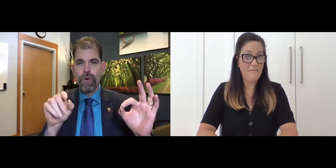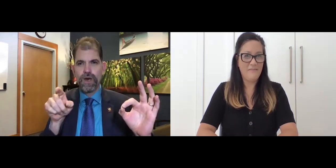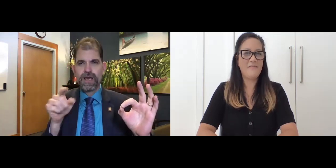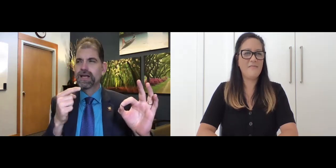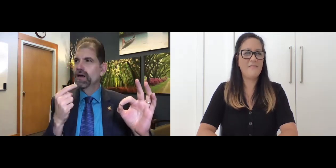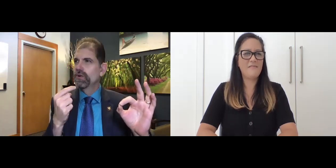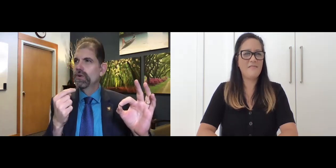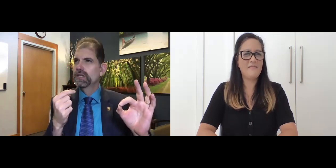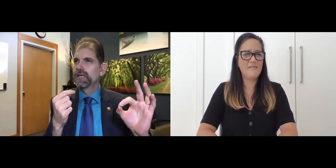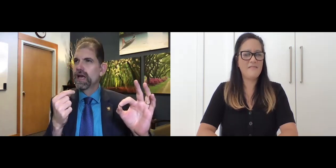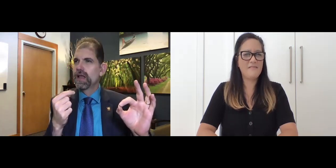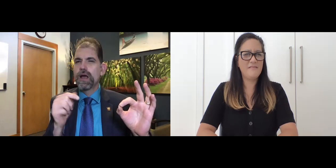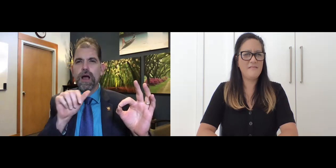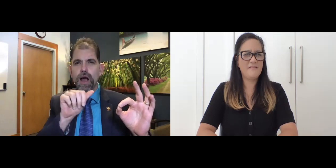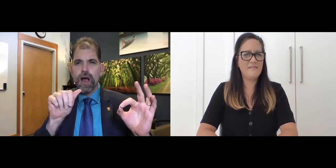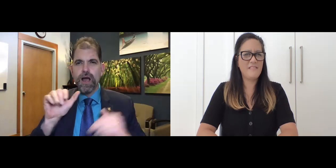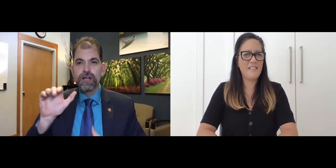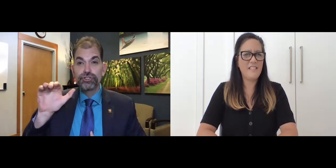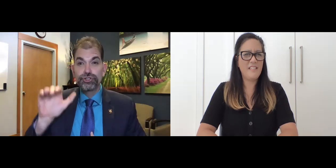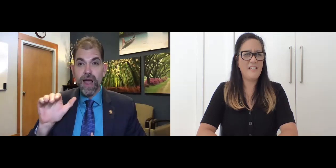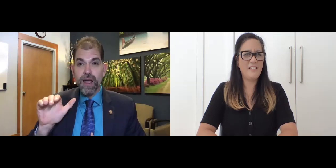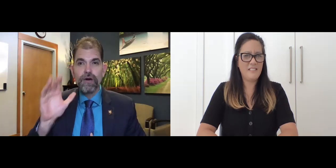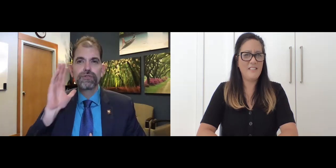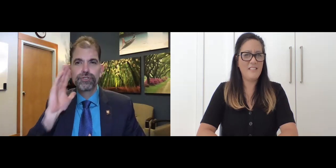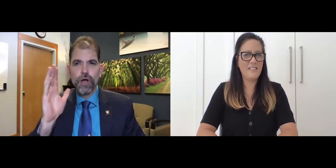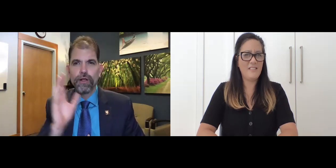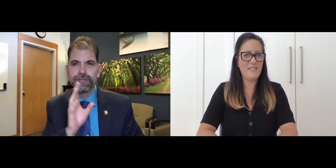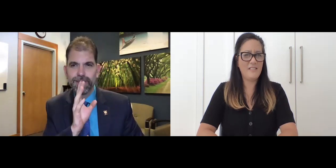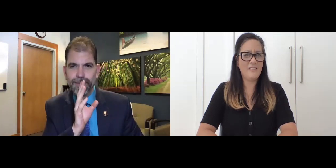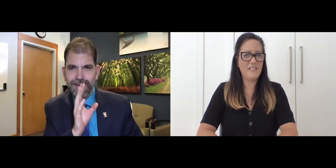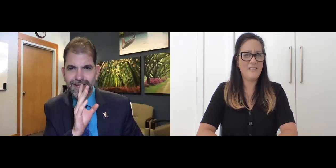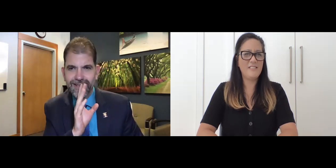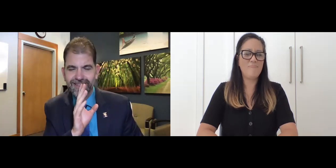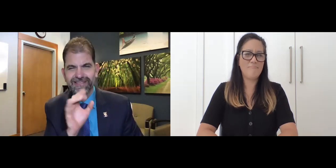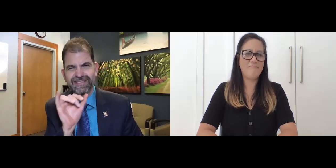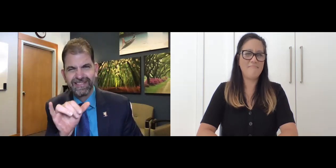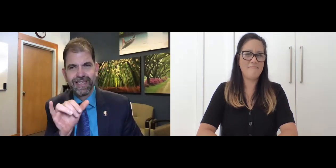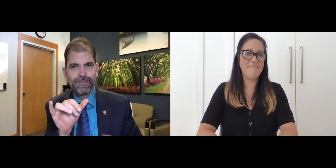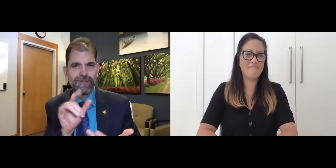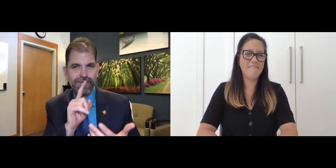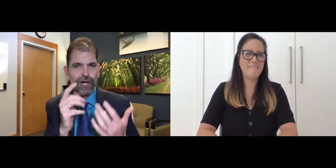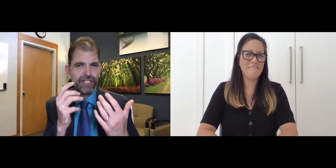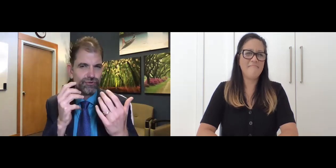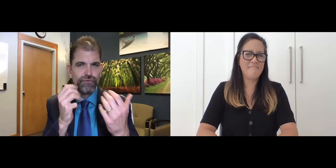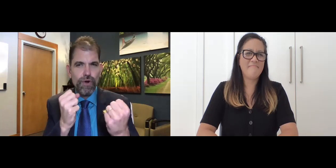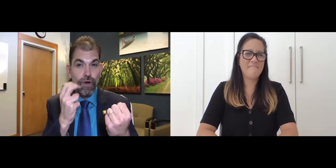The motto of that program was "A child shall speak."